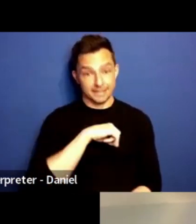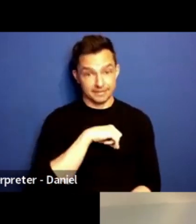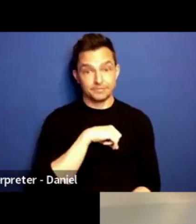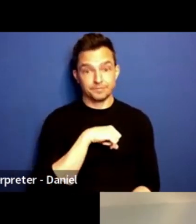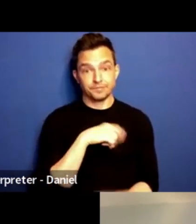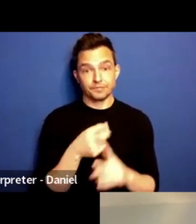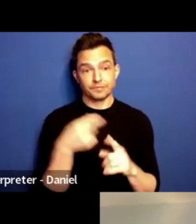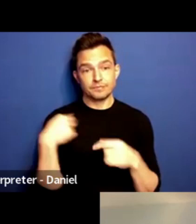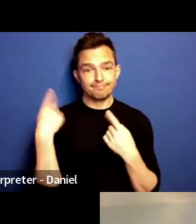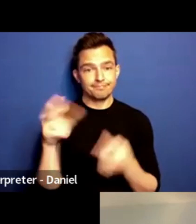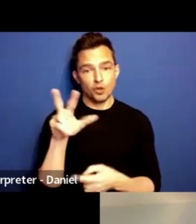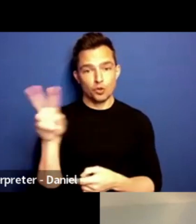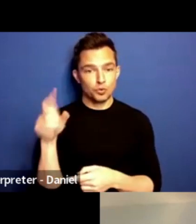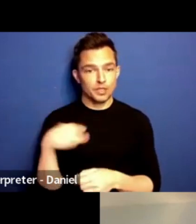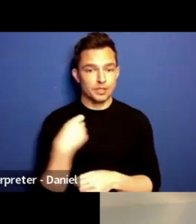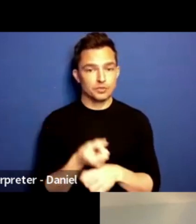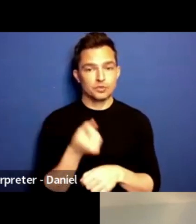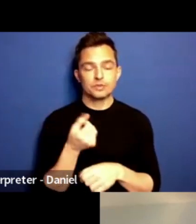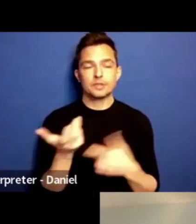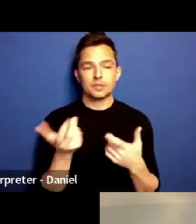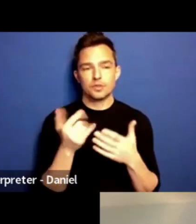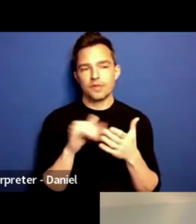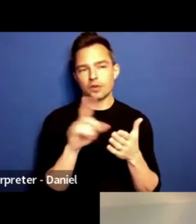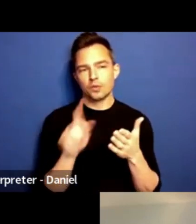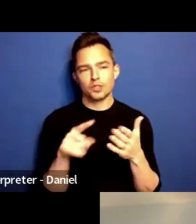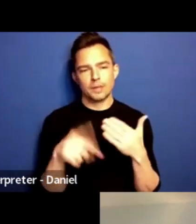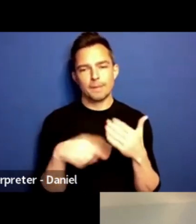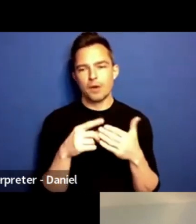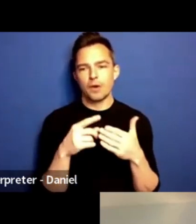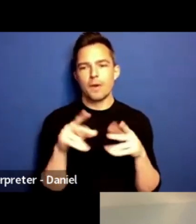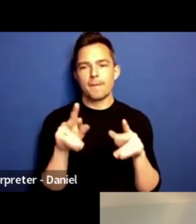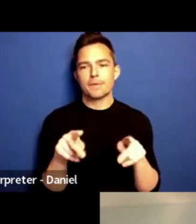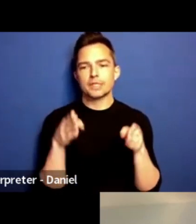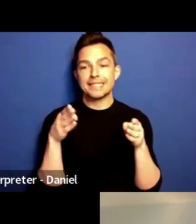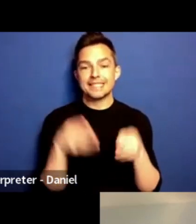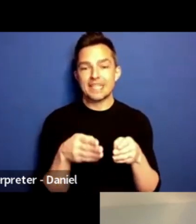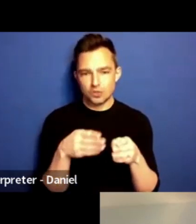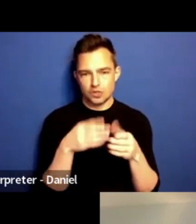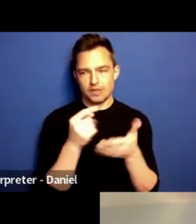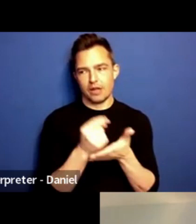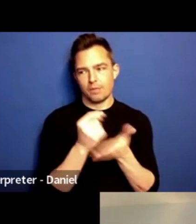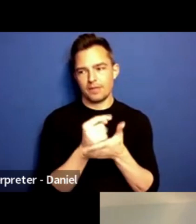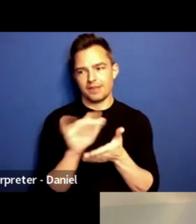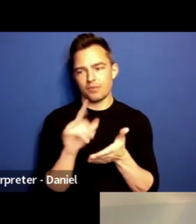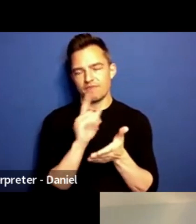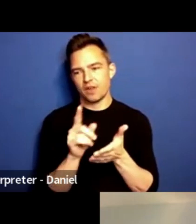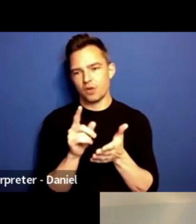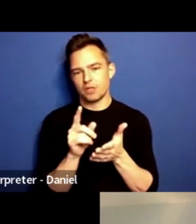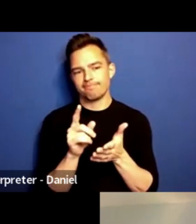past 32 years. And so that question about person centered therapy, it was very, very, I'm glad that I'm glad that question